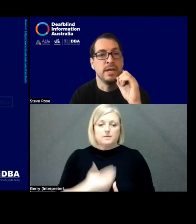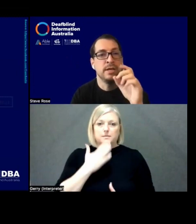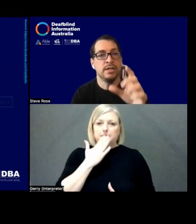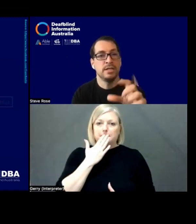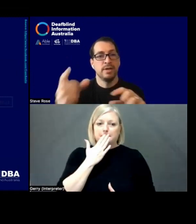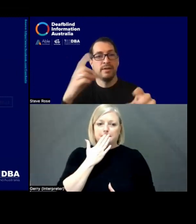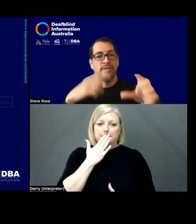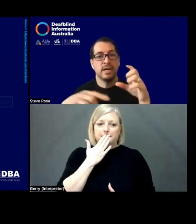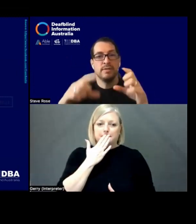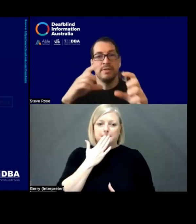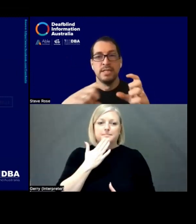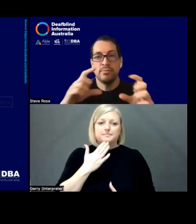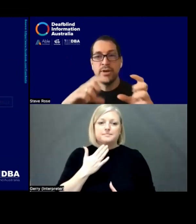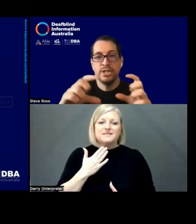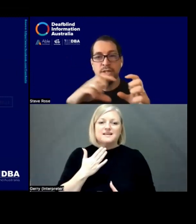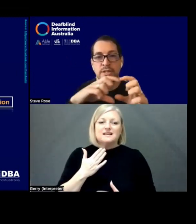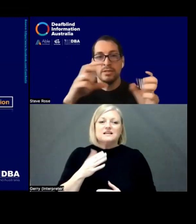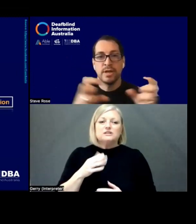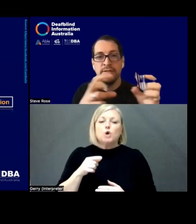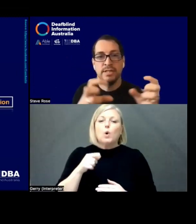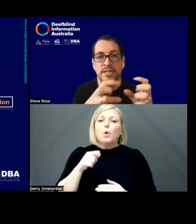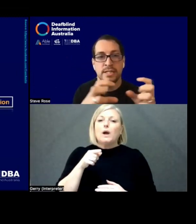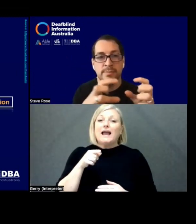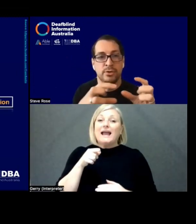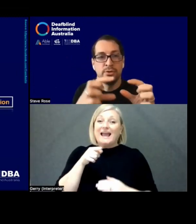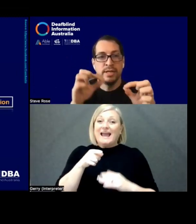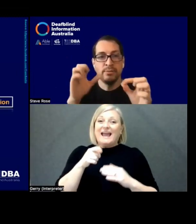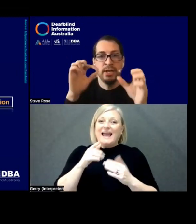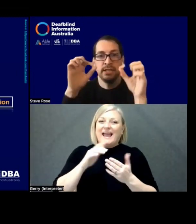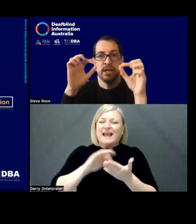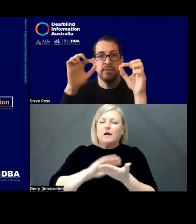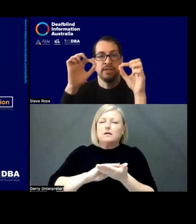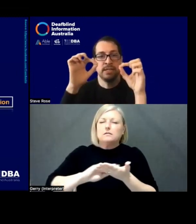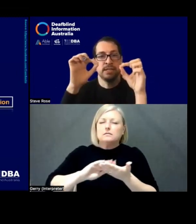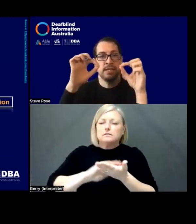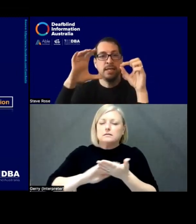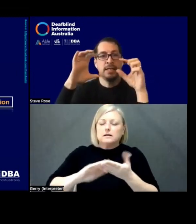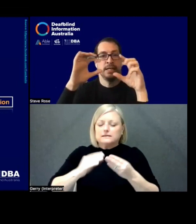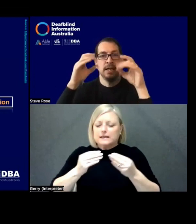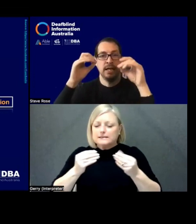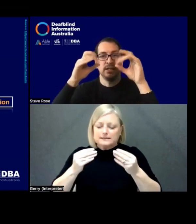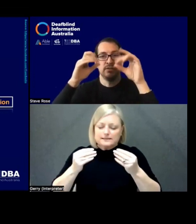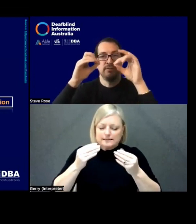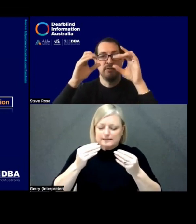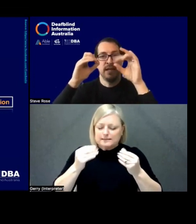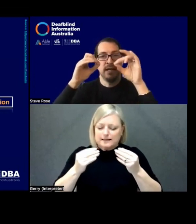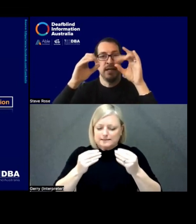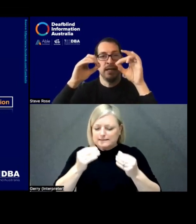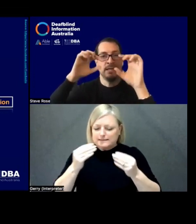There we go. So we have his impressions of as he's exploring, where he's kind of testing and feeling